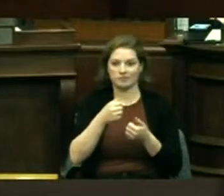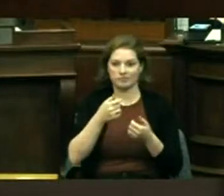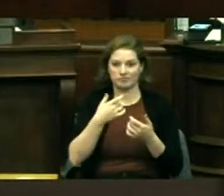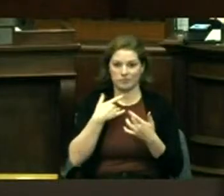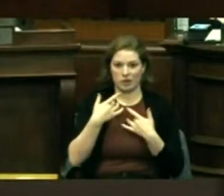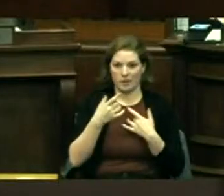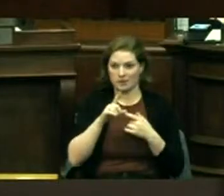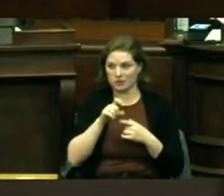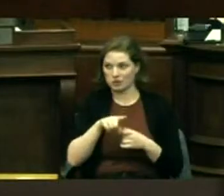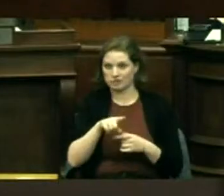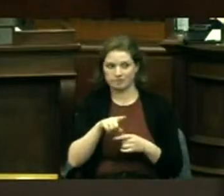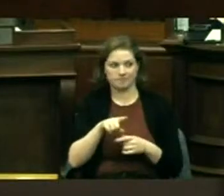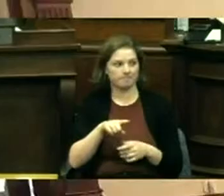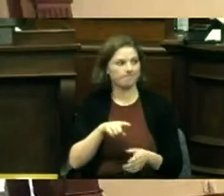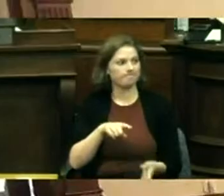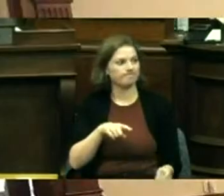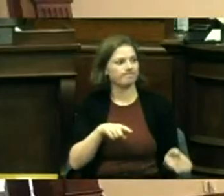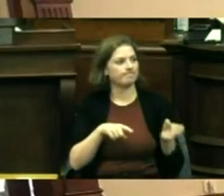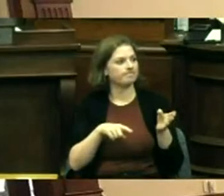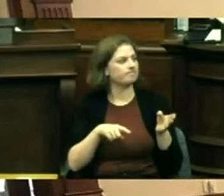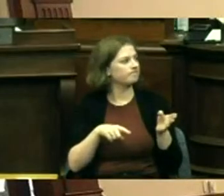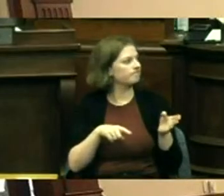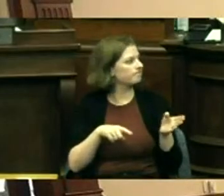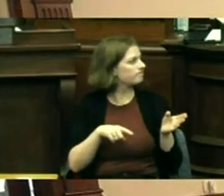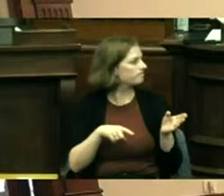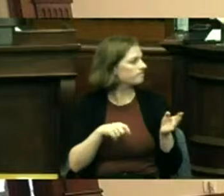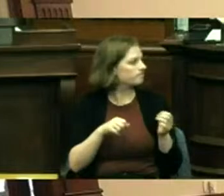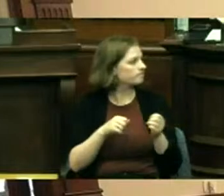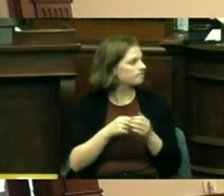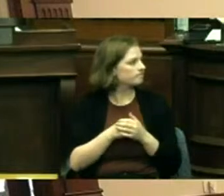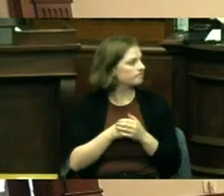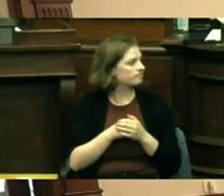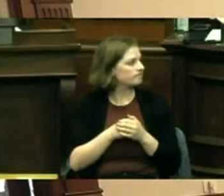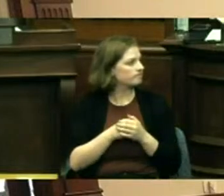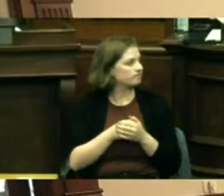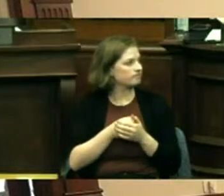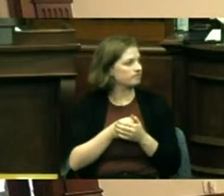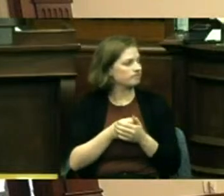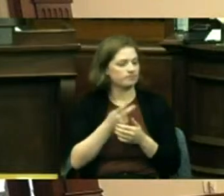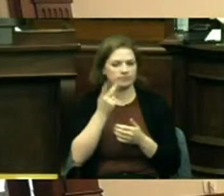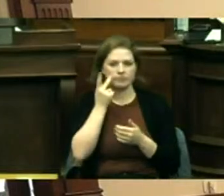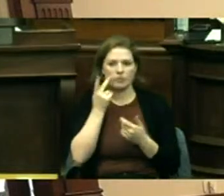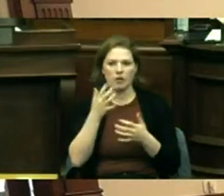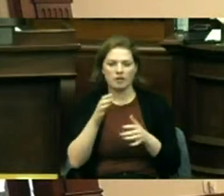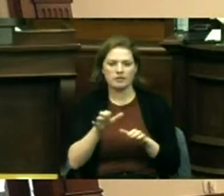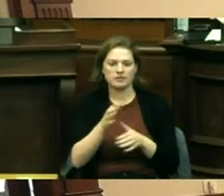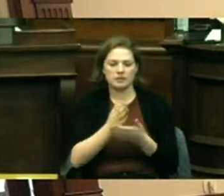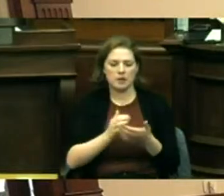questions, comments or concerns? Gruber and then council member